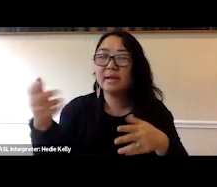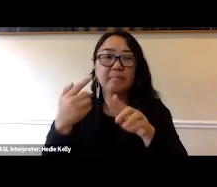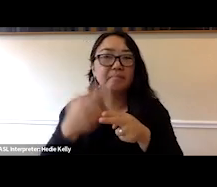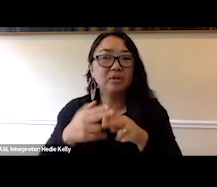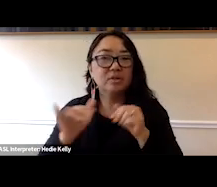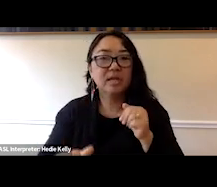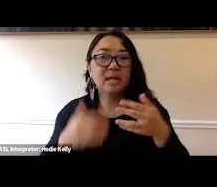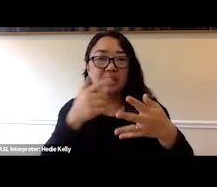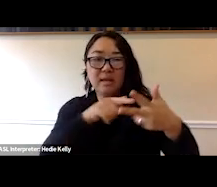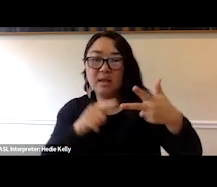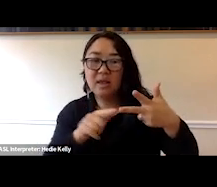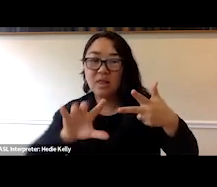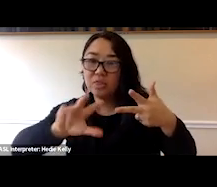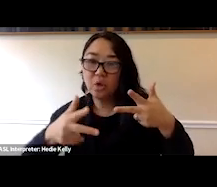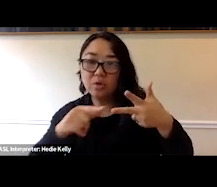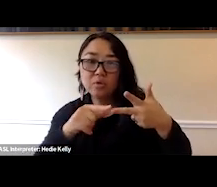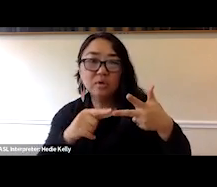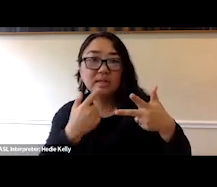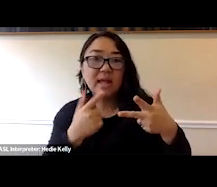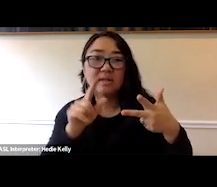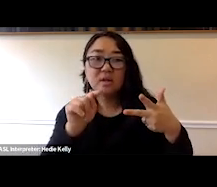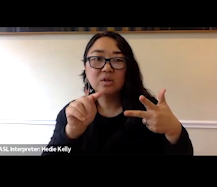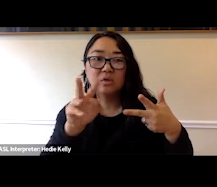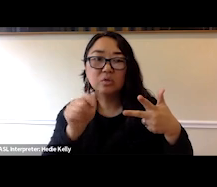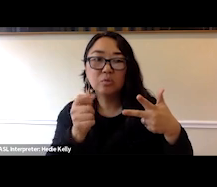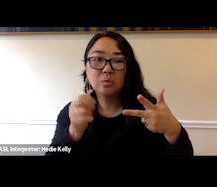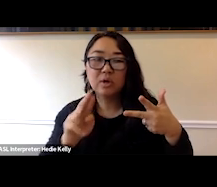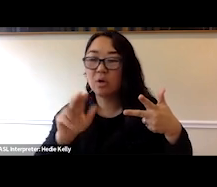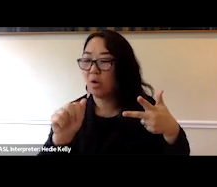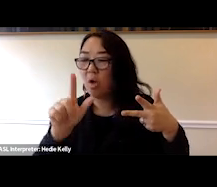reminder, which apparently you can have it linked to your account and it will